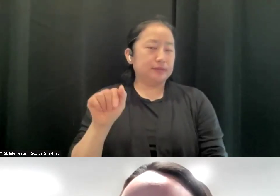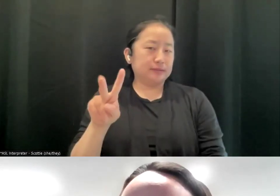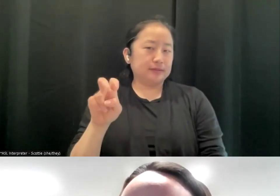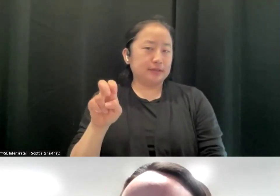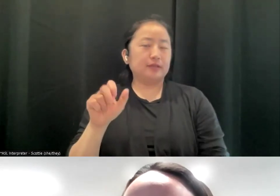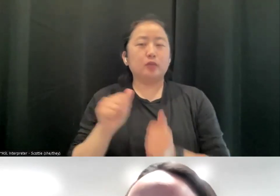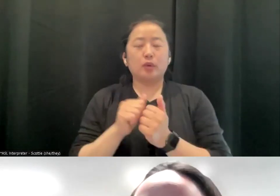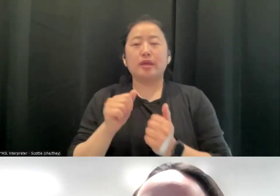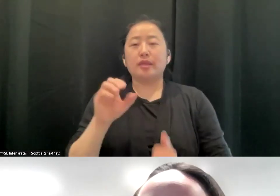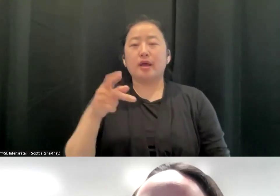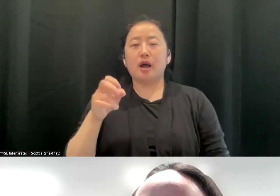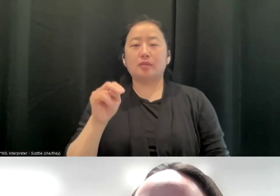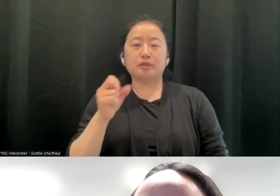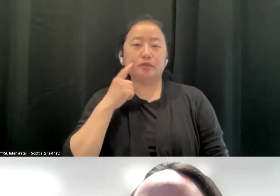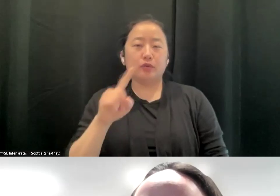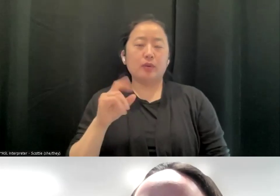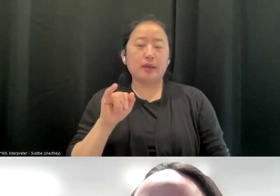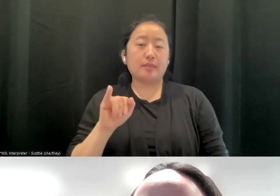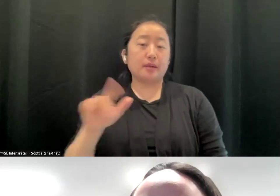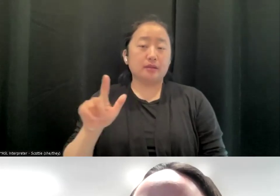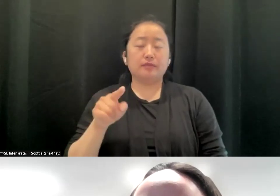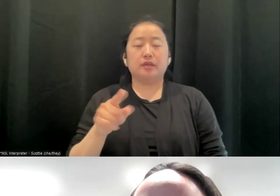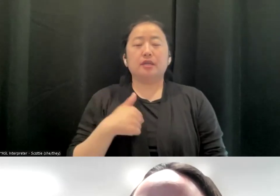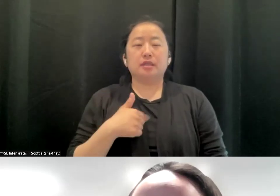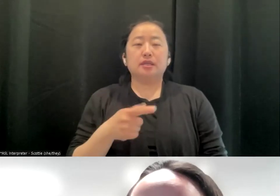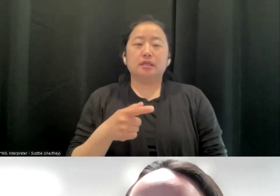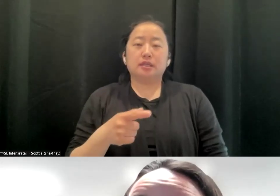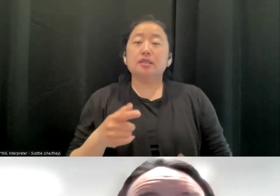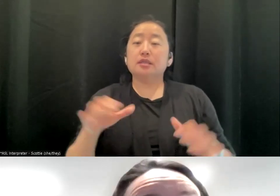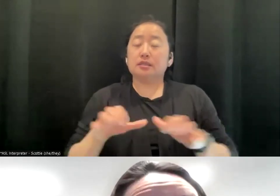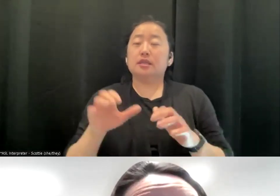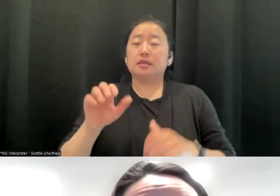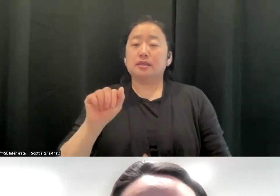shared he's picked up adaptive curling, which is an ice sport.